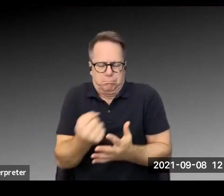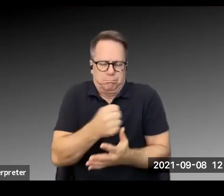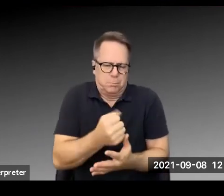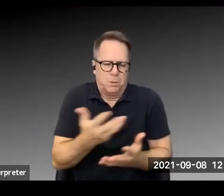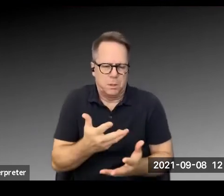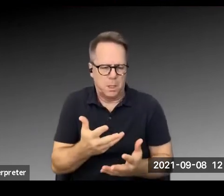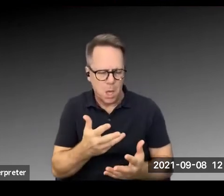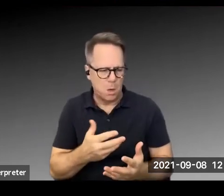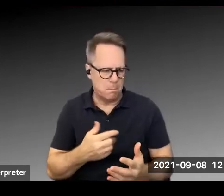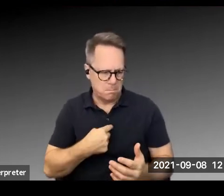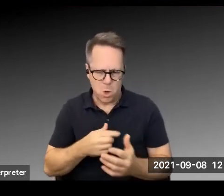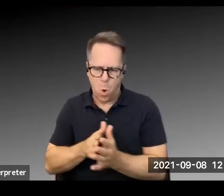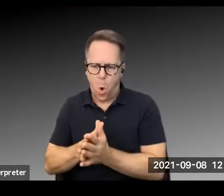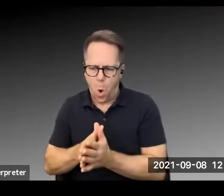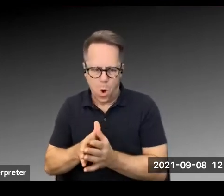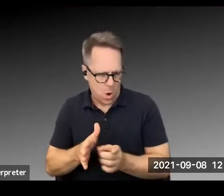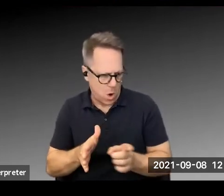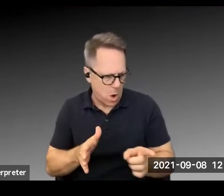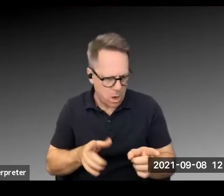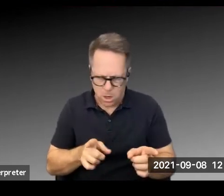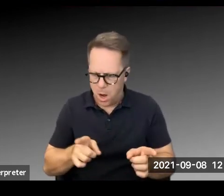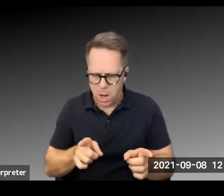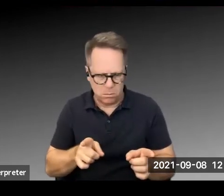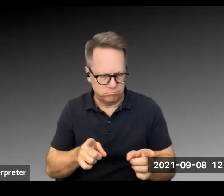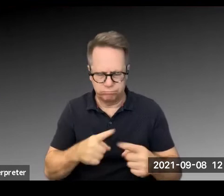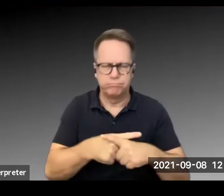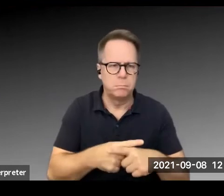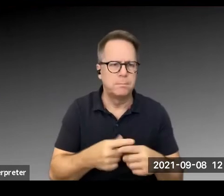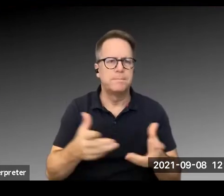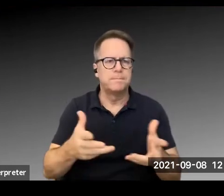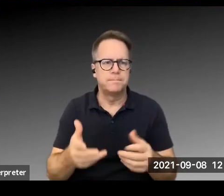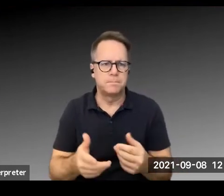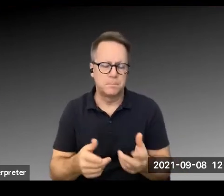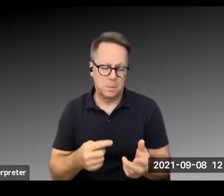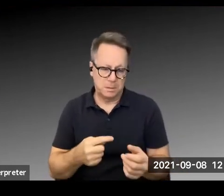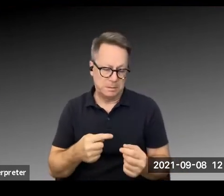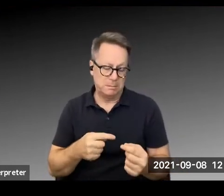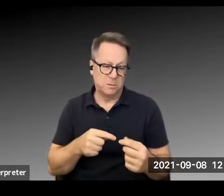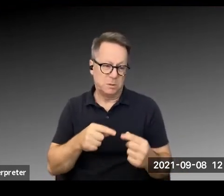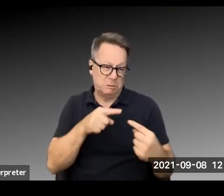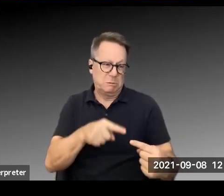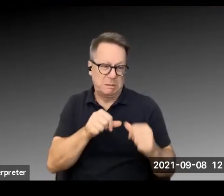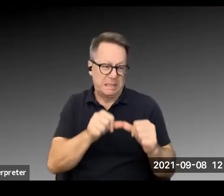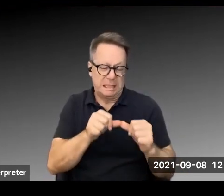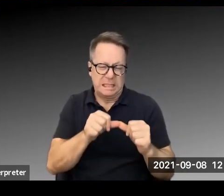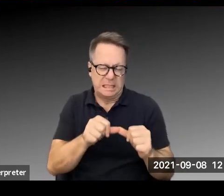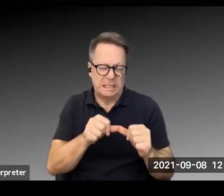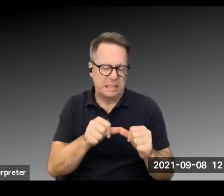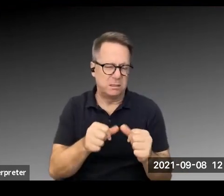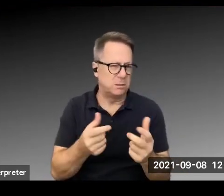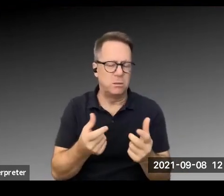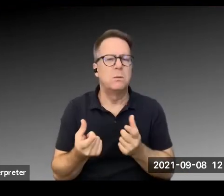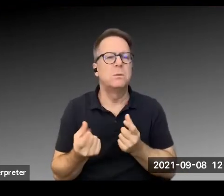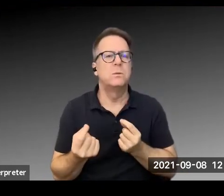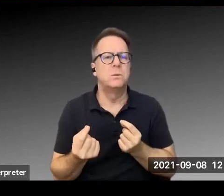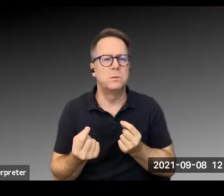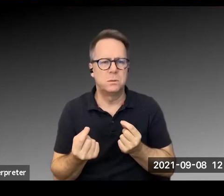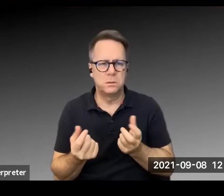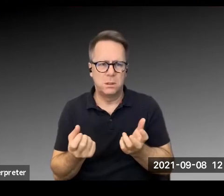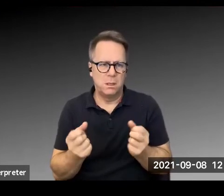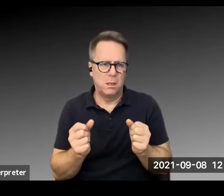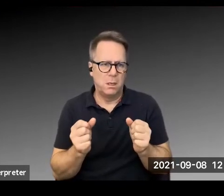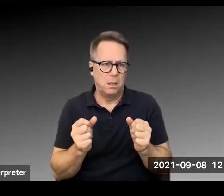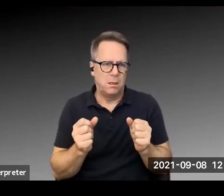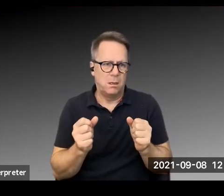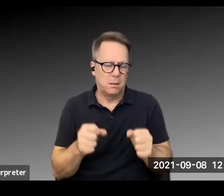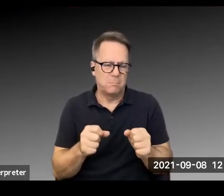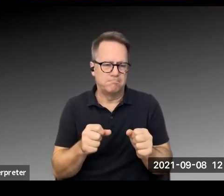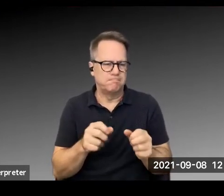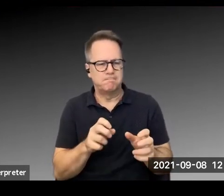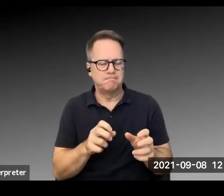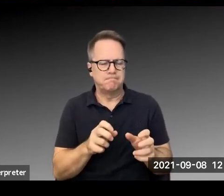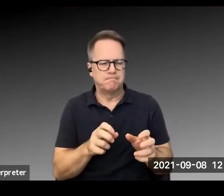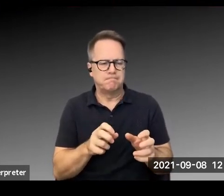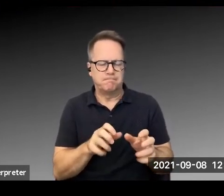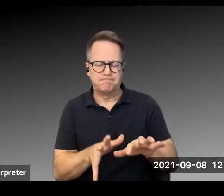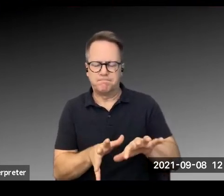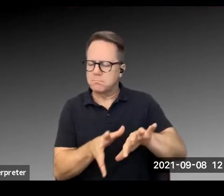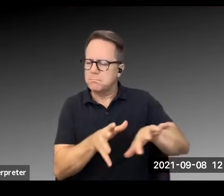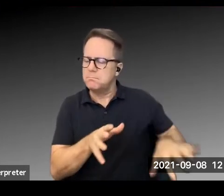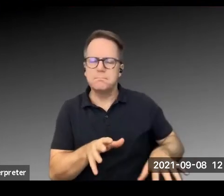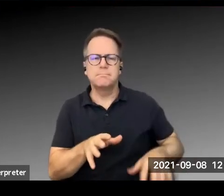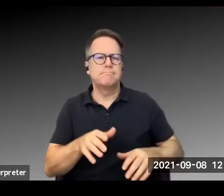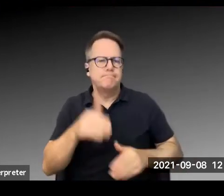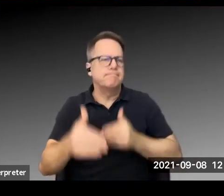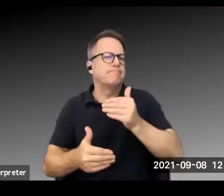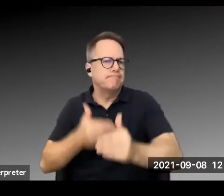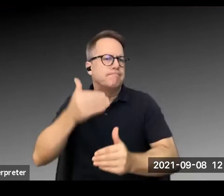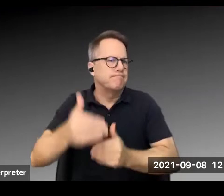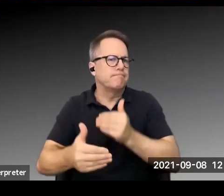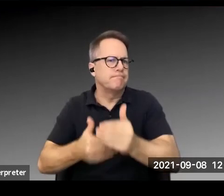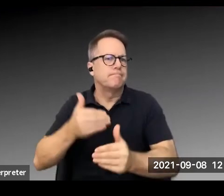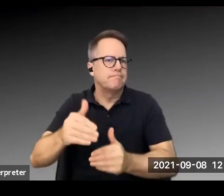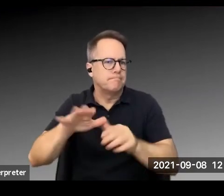What are our commitments and how will we continue to struggle in the place we are to move forward, not it without an awareness of what the problems are we're trying to solve.